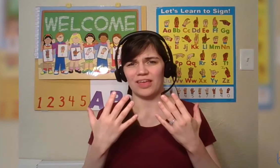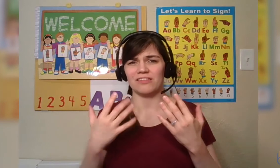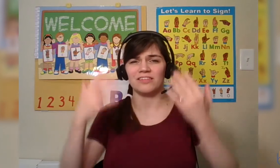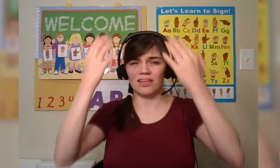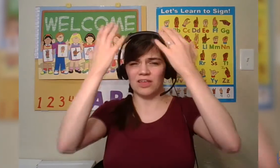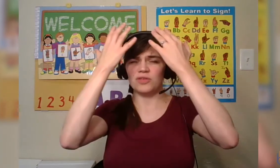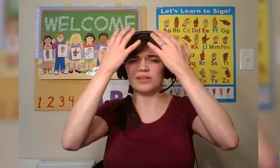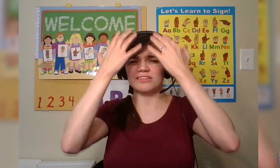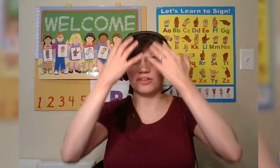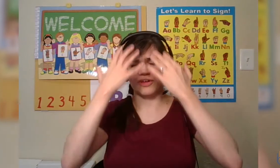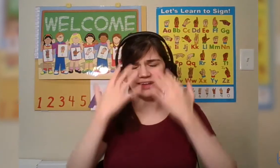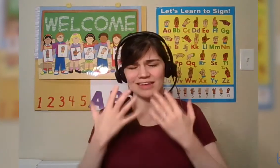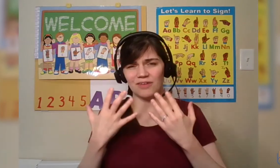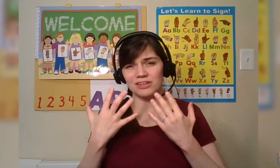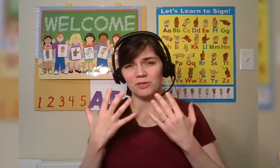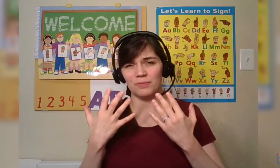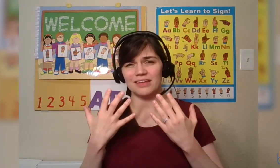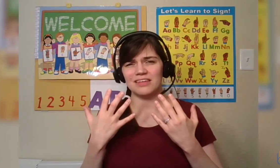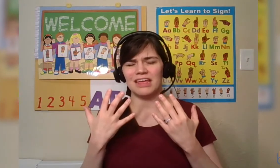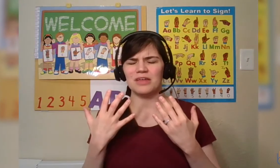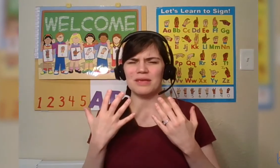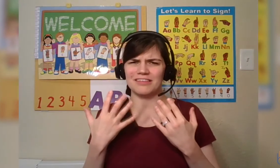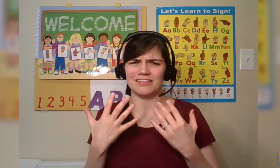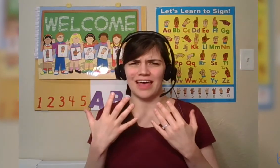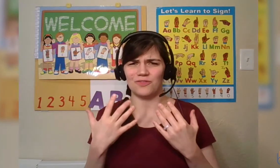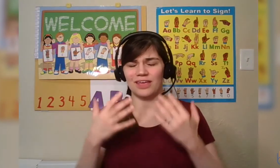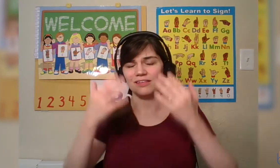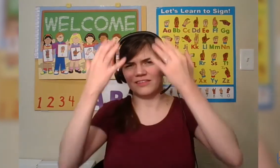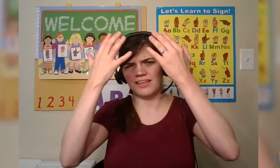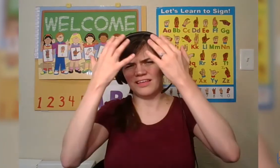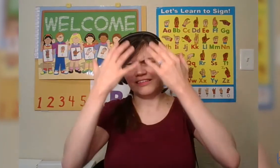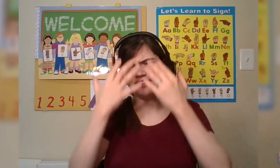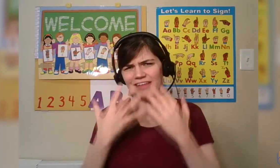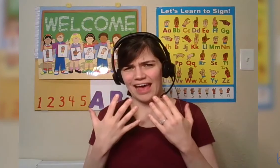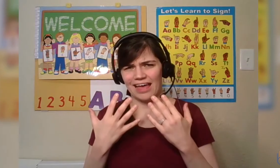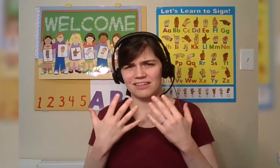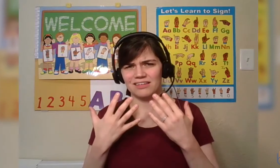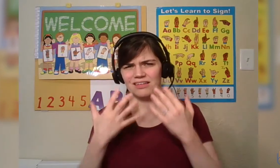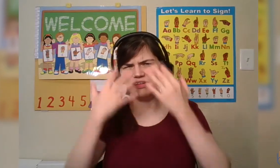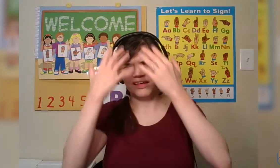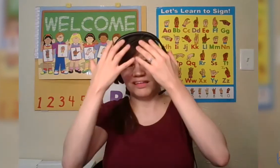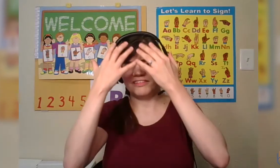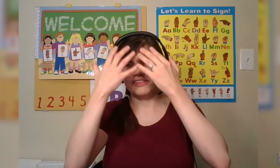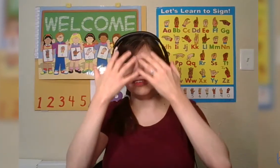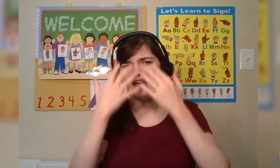face. You can tilt your head down a little bit and make a sad face. Sad. Sad.